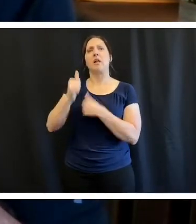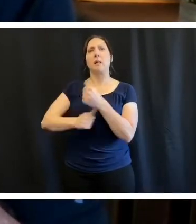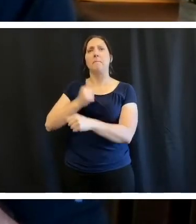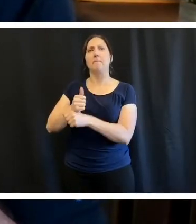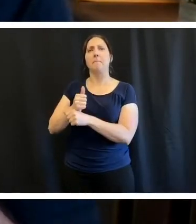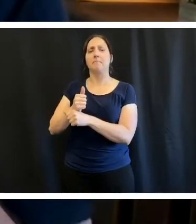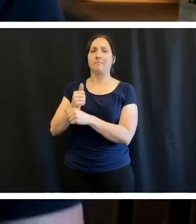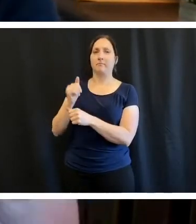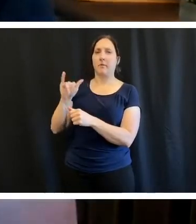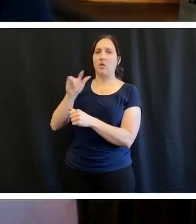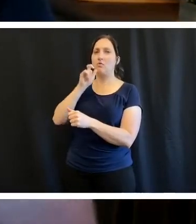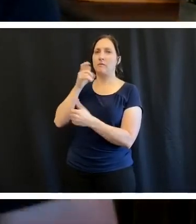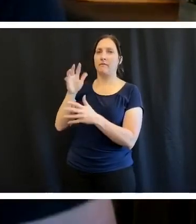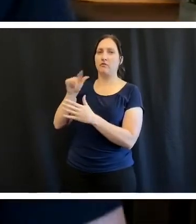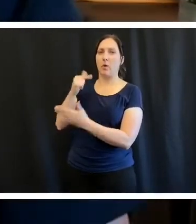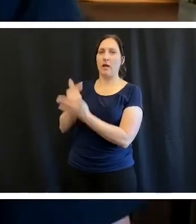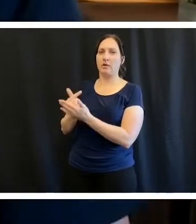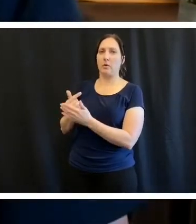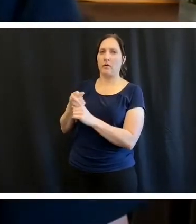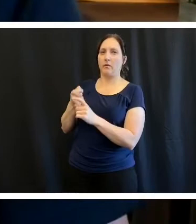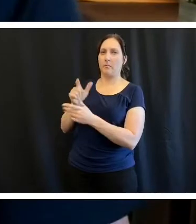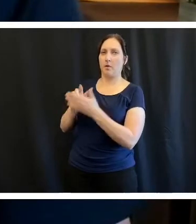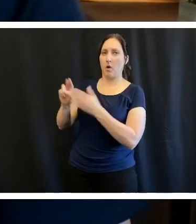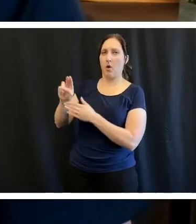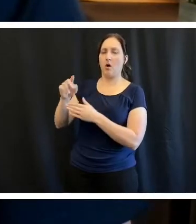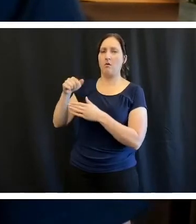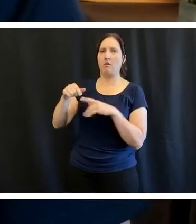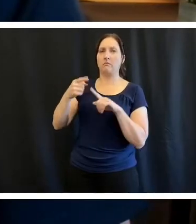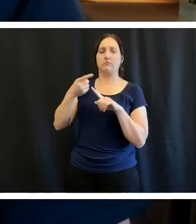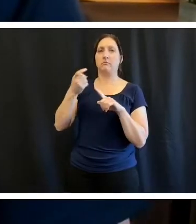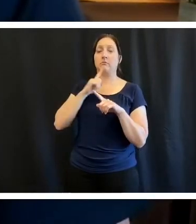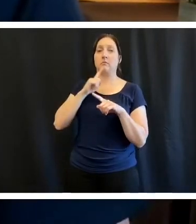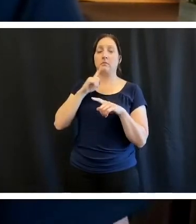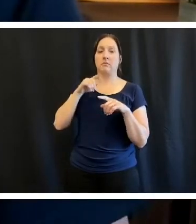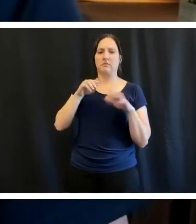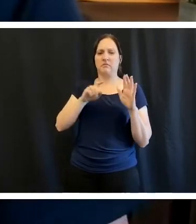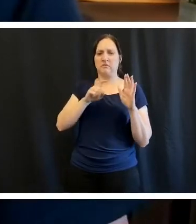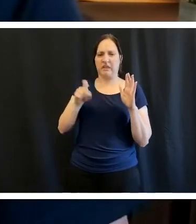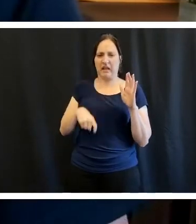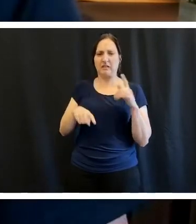across the state, this is representative of what so many of them are doing.